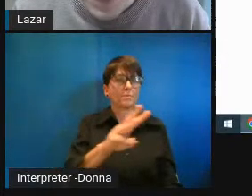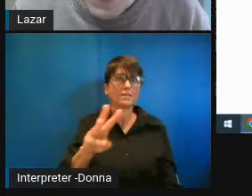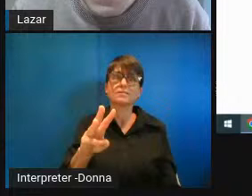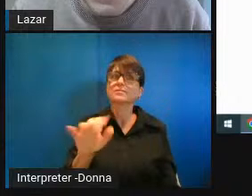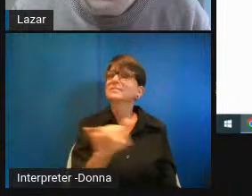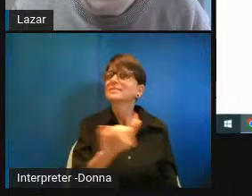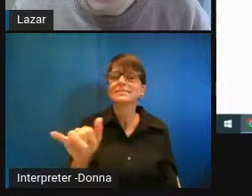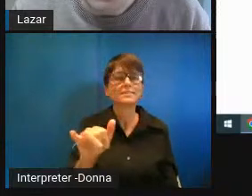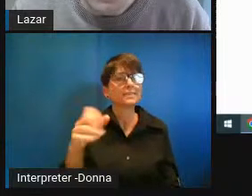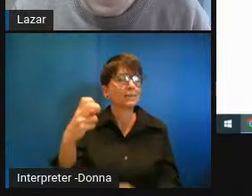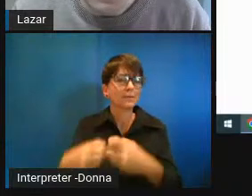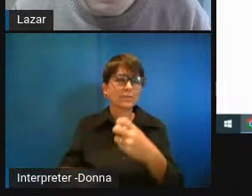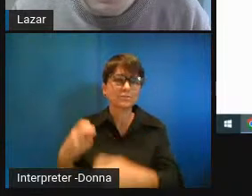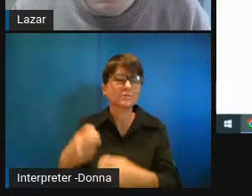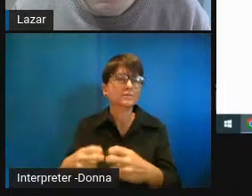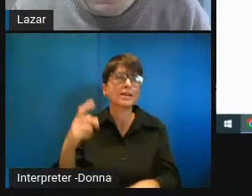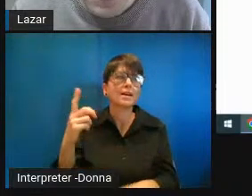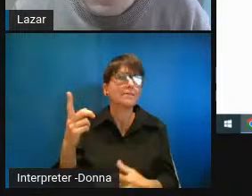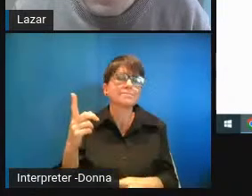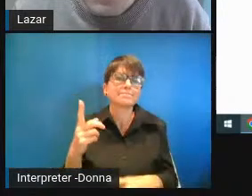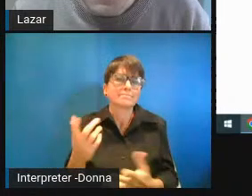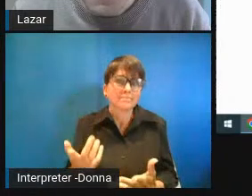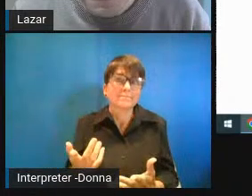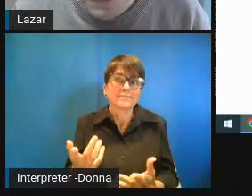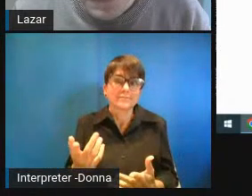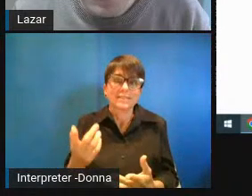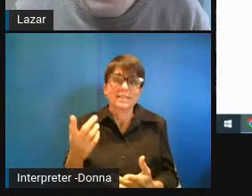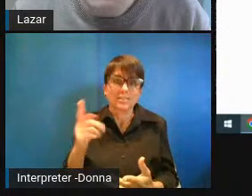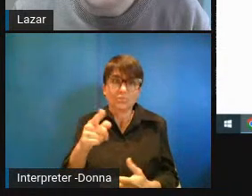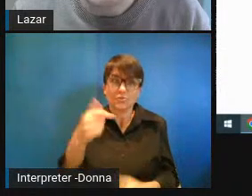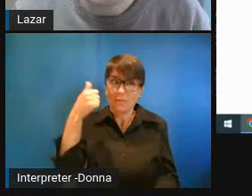happened on previous events that we tested on one more website with a similar issue.